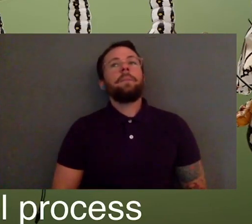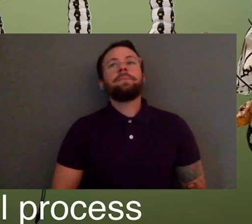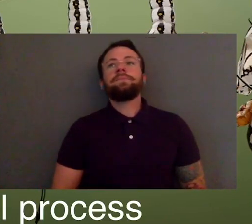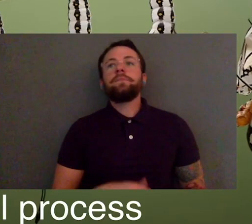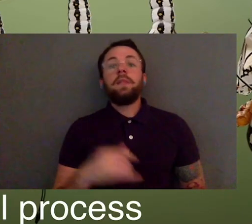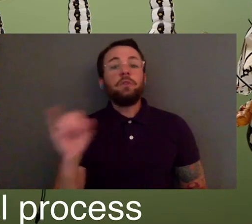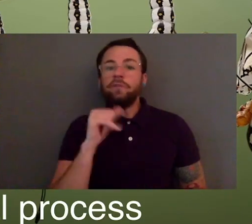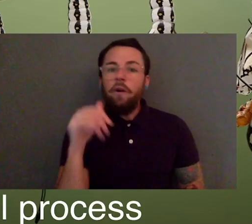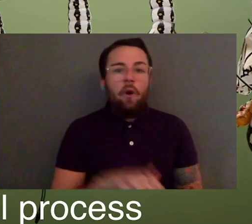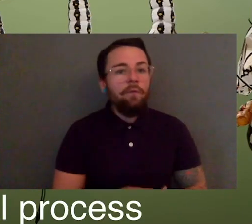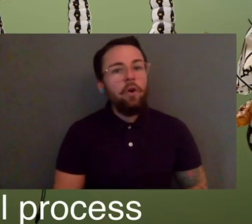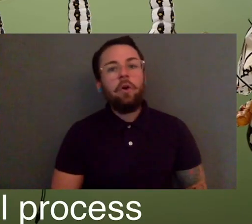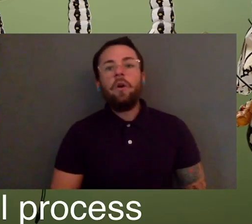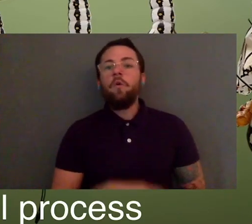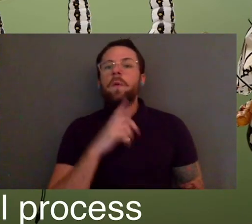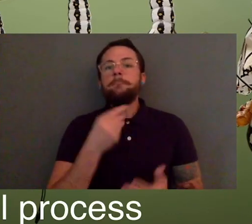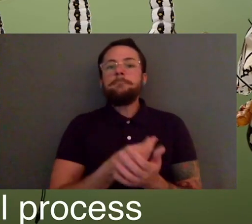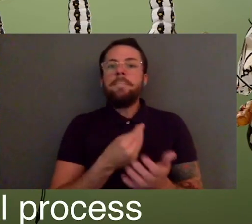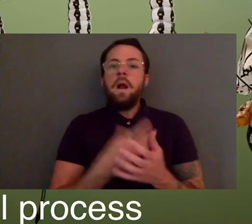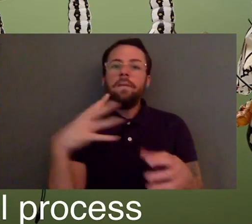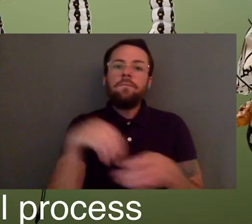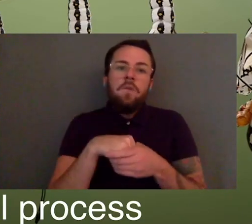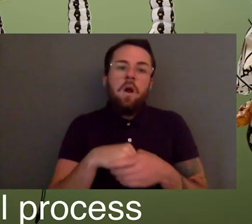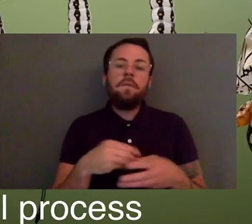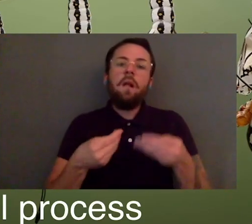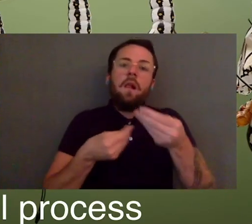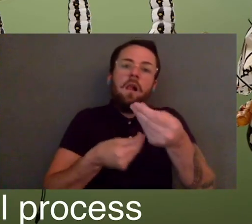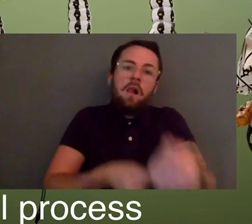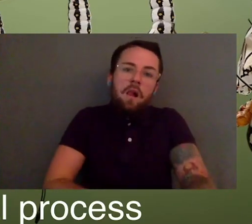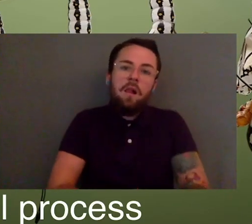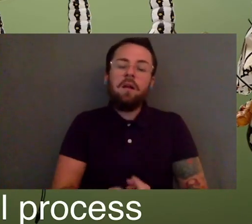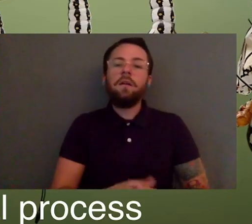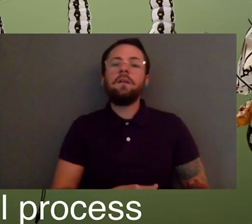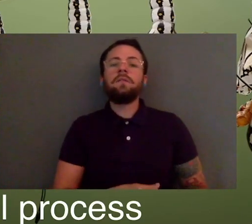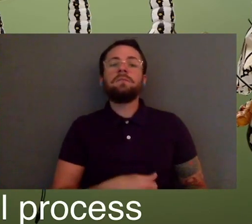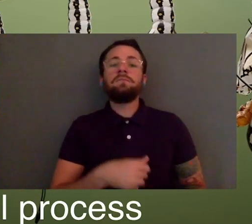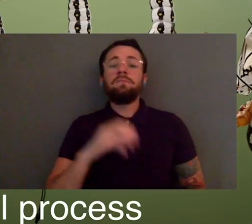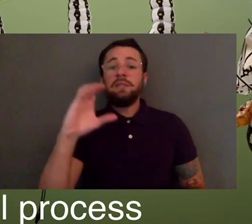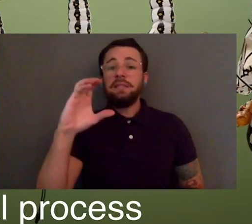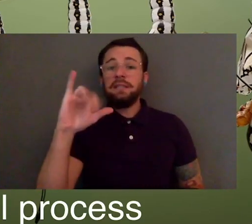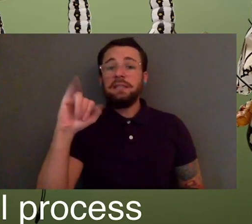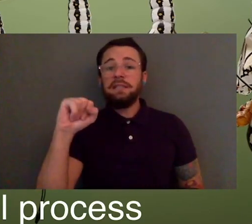and have it as a diagnosis and send that person to the therapy. That is not always necessary.